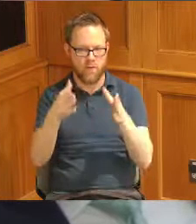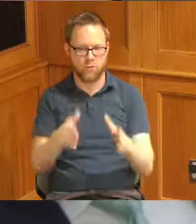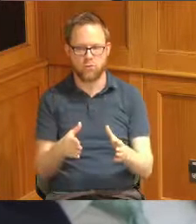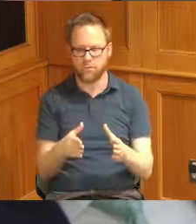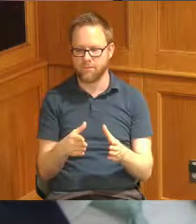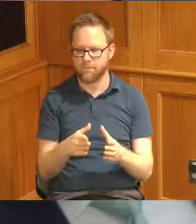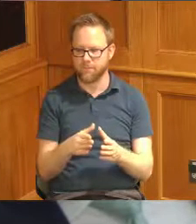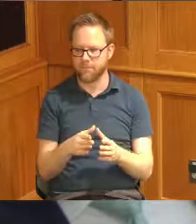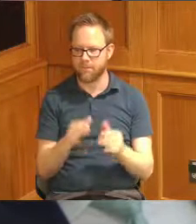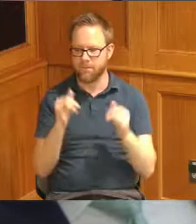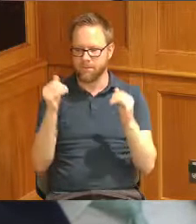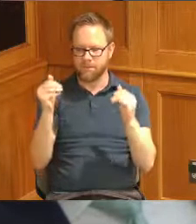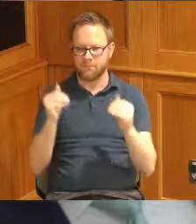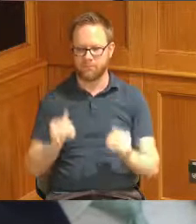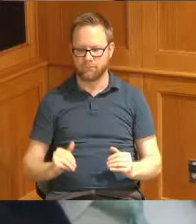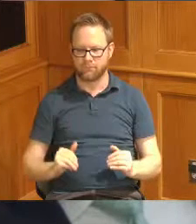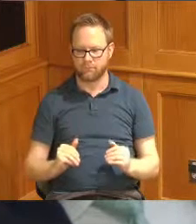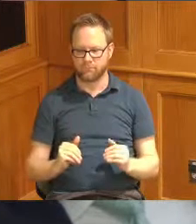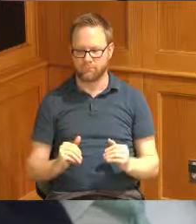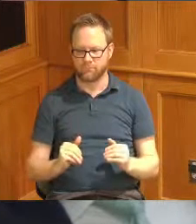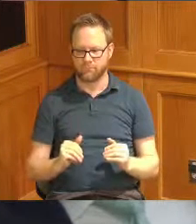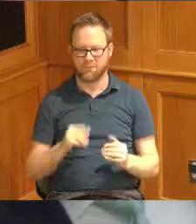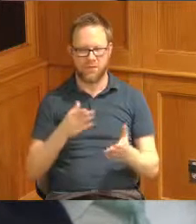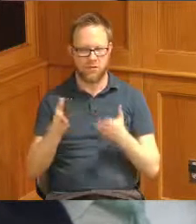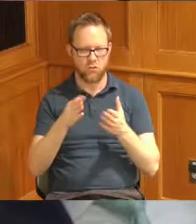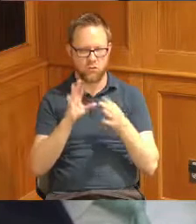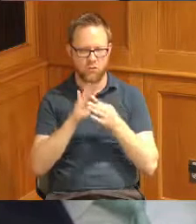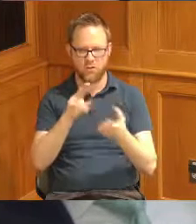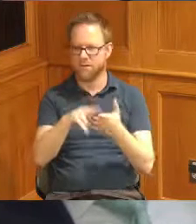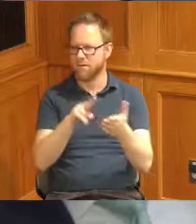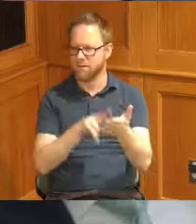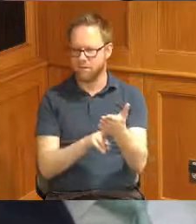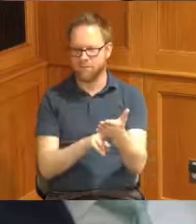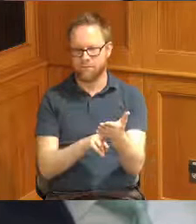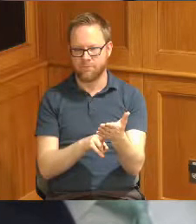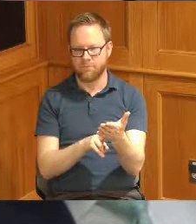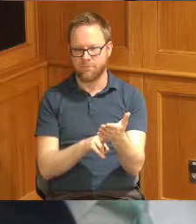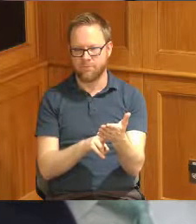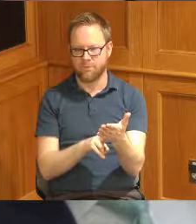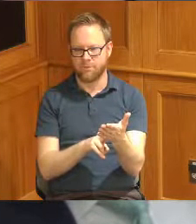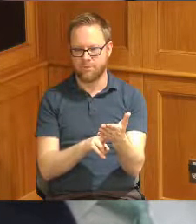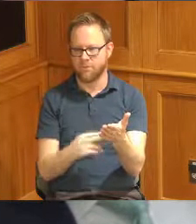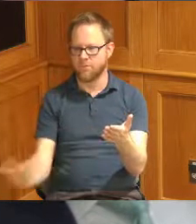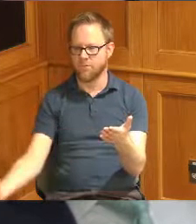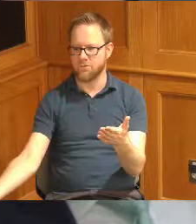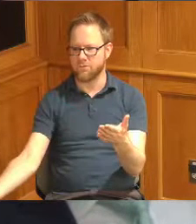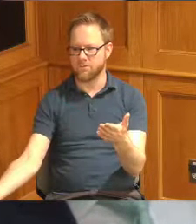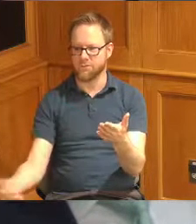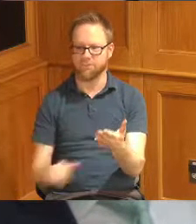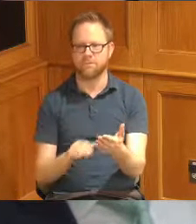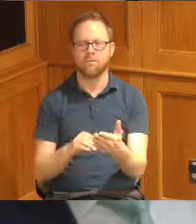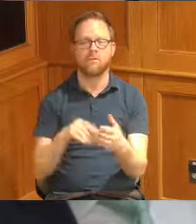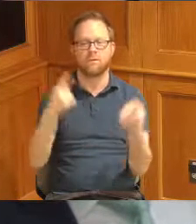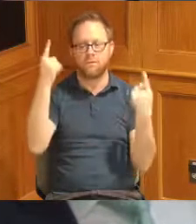get into some different service related contracts item 14 is an agreement with children have options